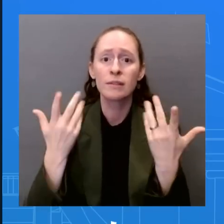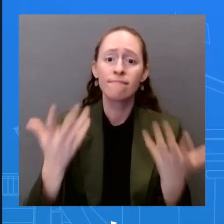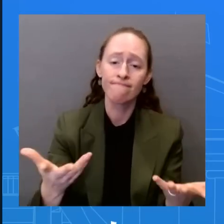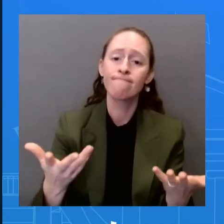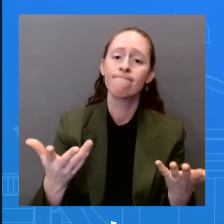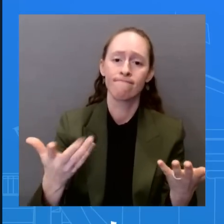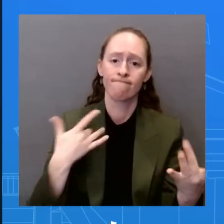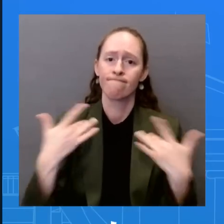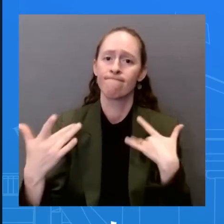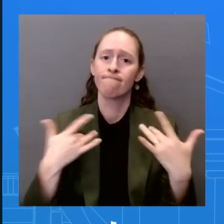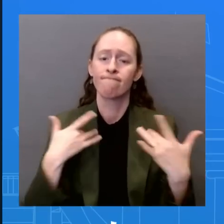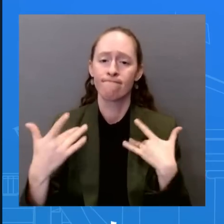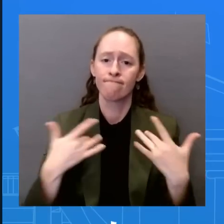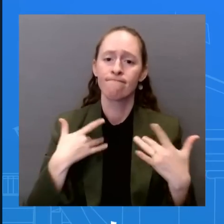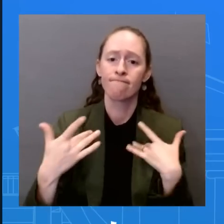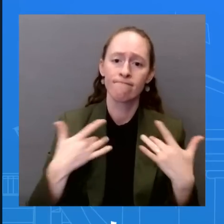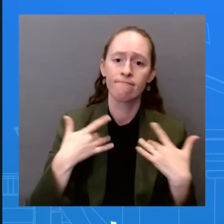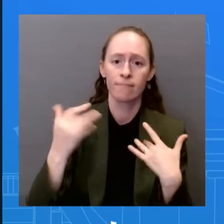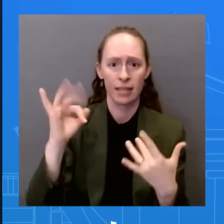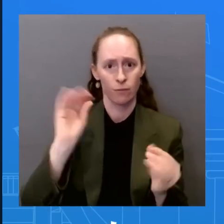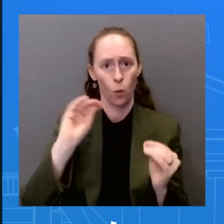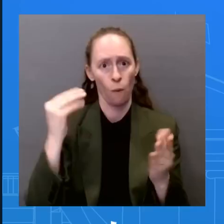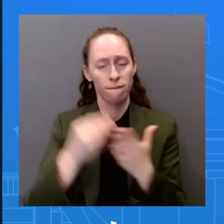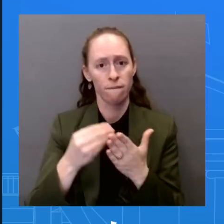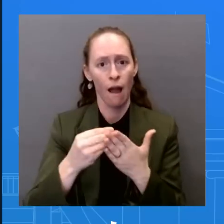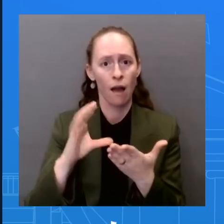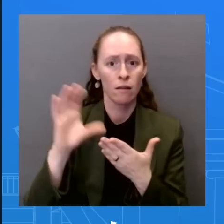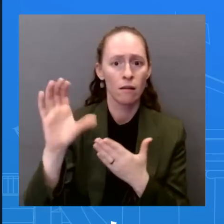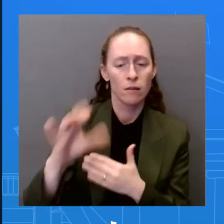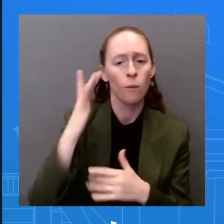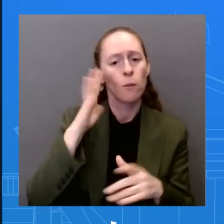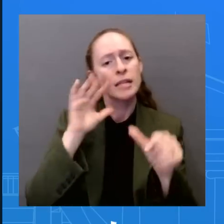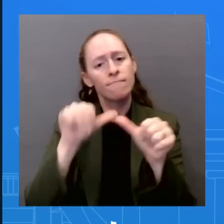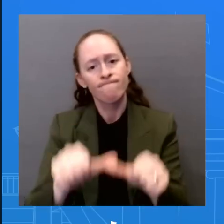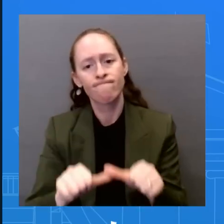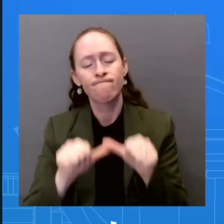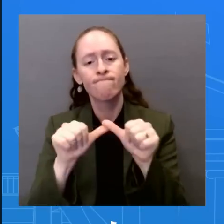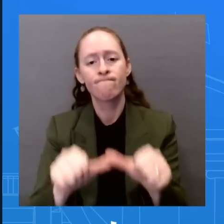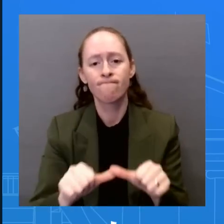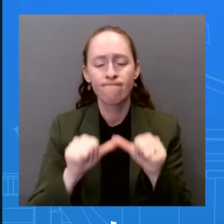So again, we're going to continue to make the case. We're going to also actively talk to our governors